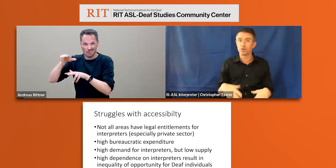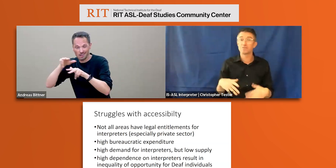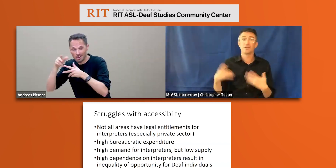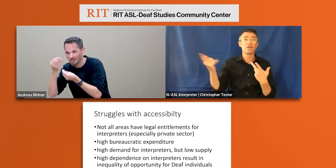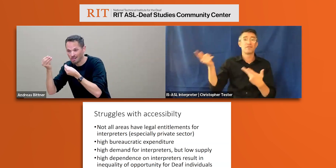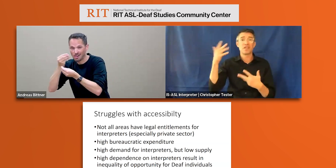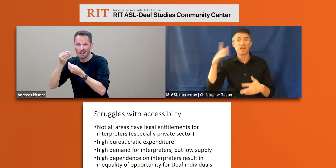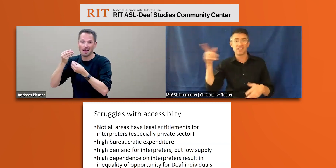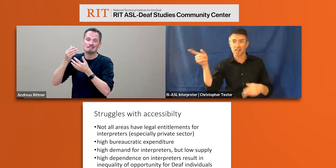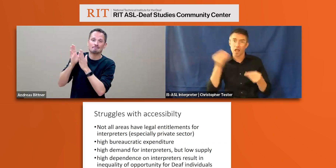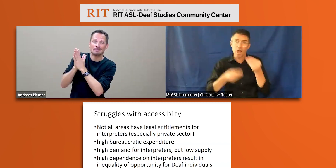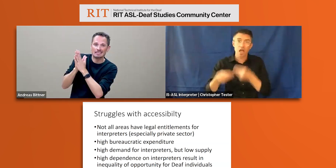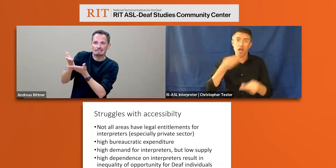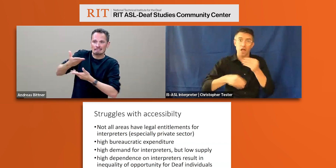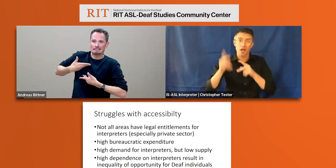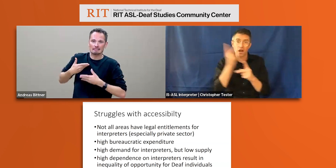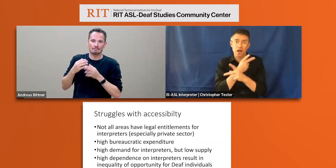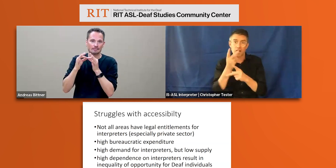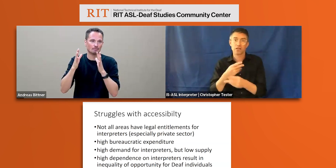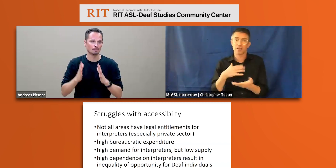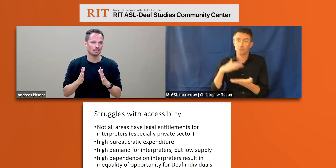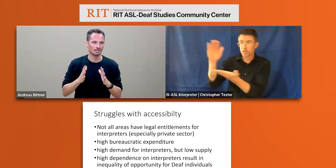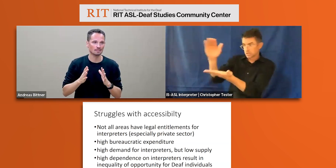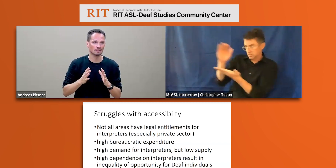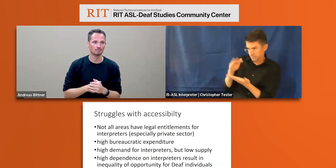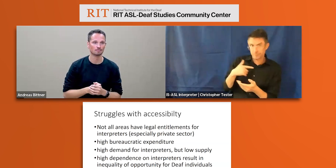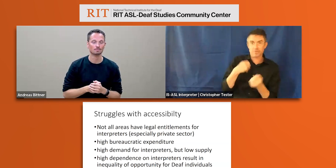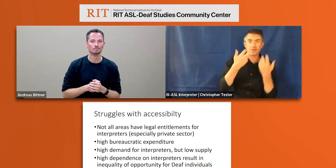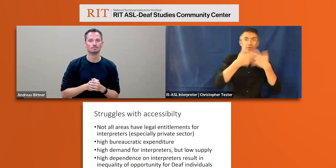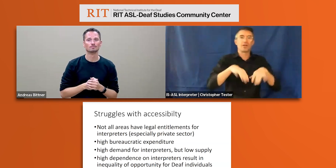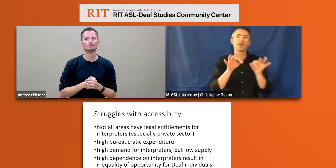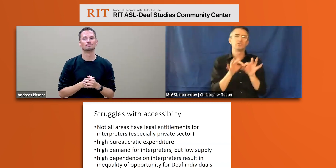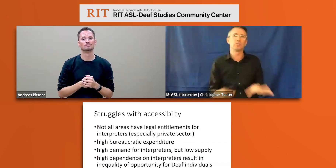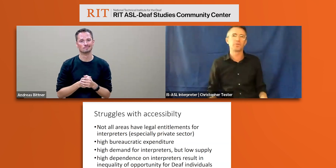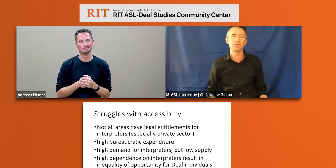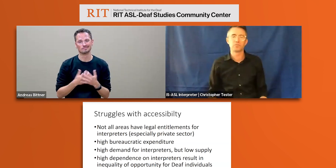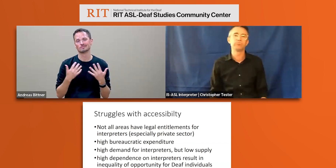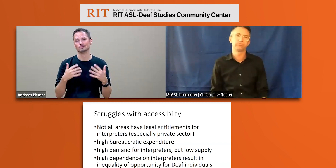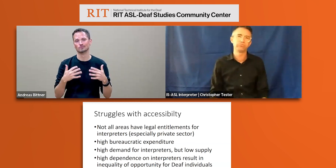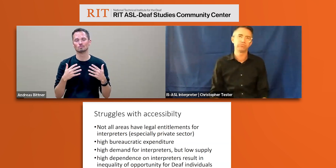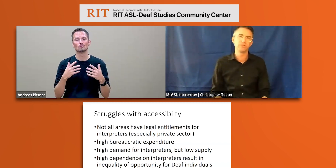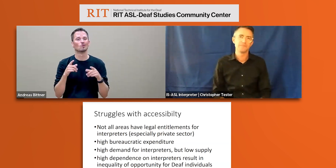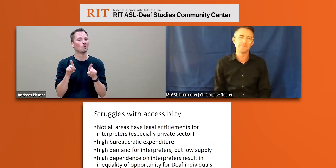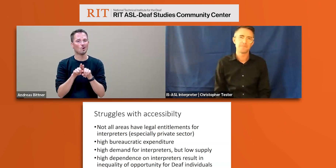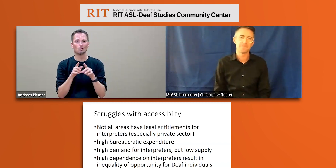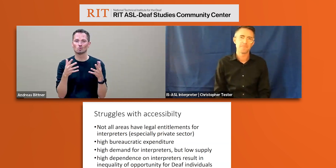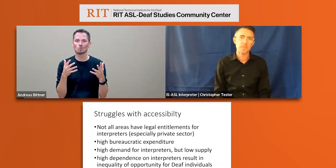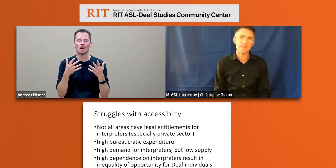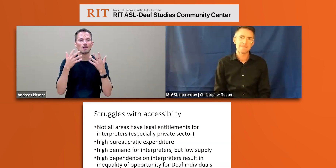There's also--it's also very bureaucratic in the way that decisions are made.